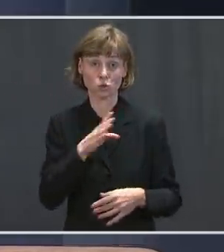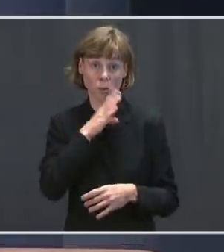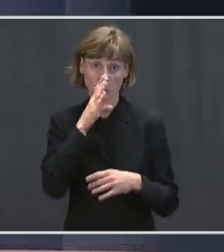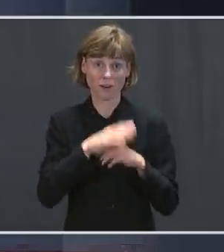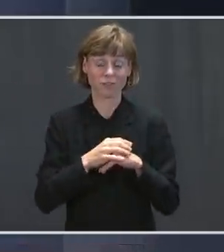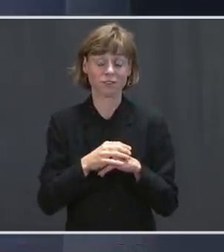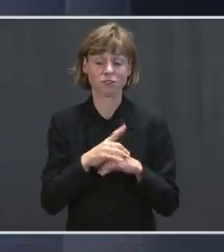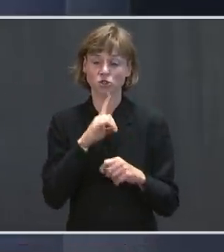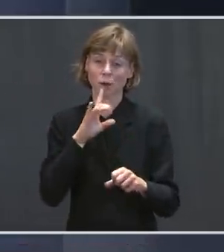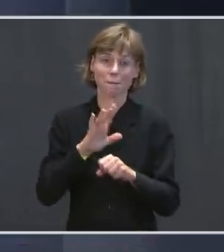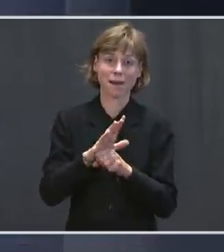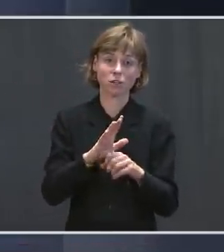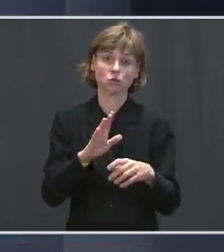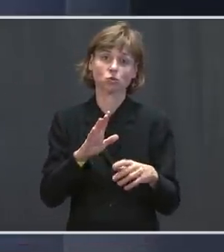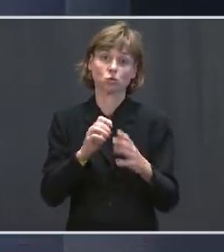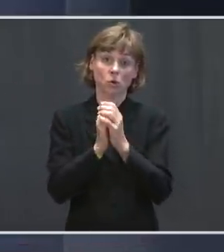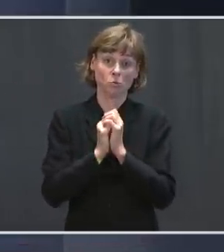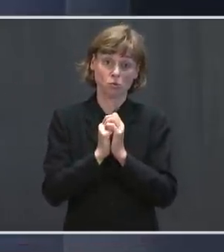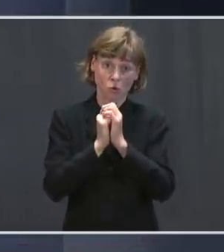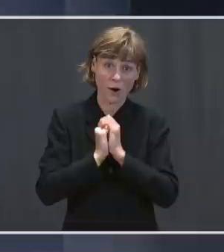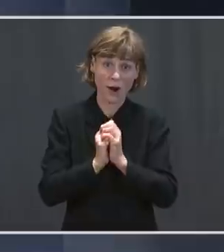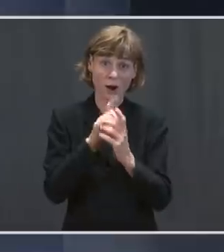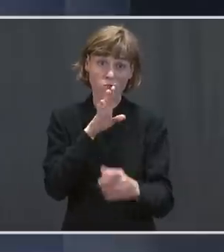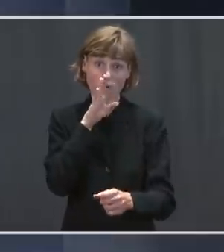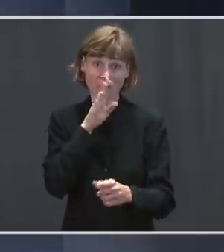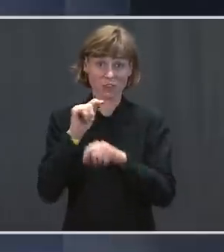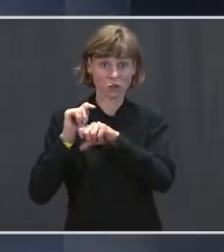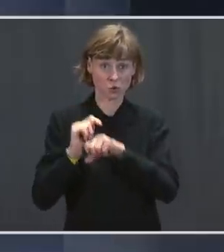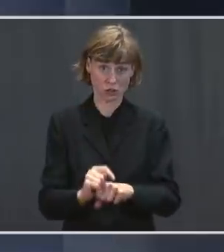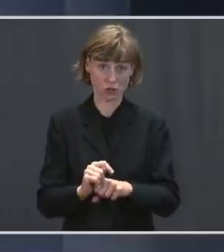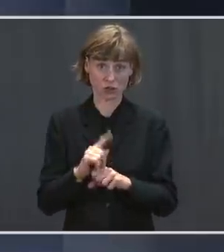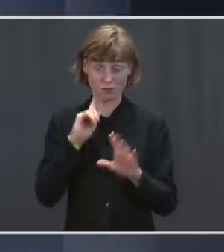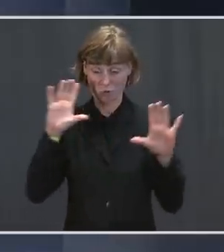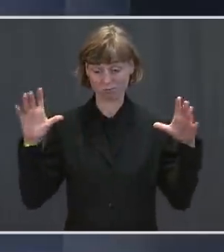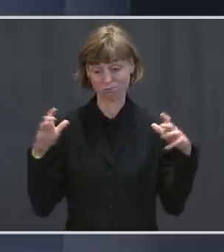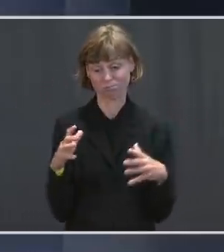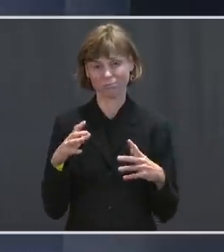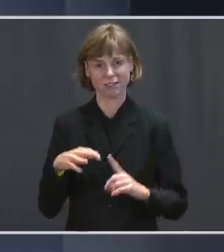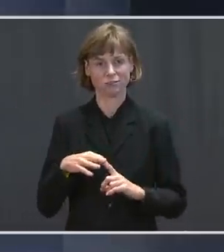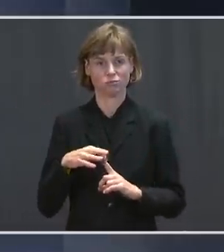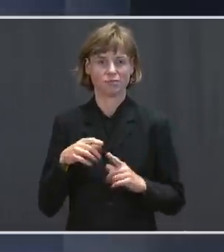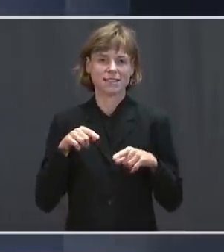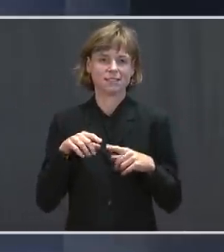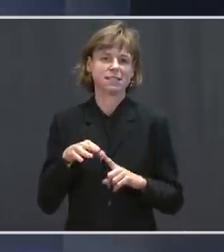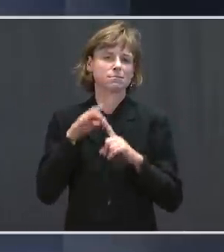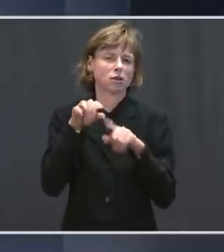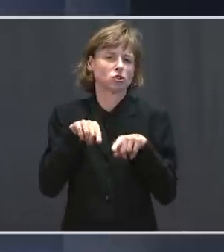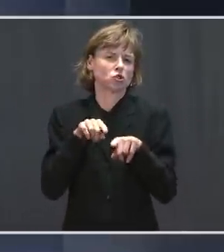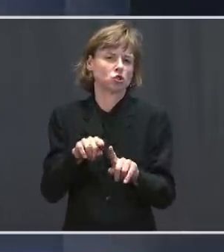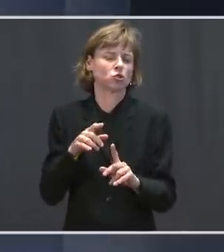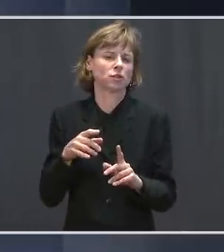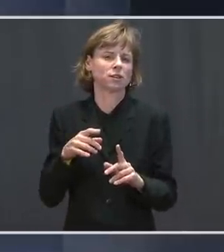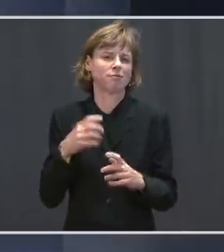tradition of reflection and fellowship, especially at this difficult time in our nation's history. And a little piece of history for all of you.